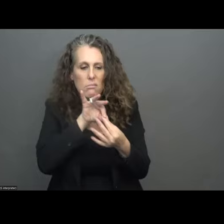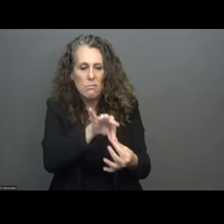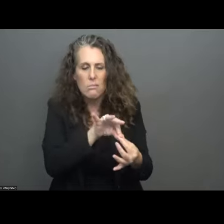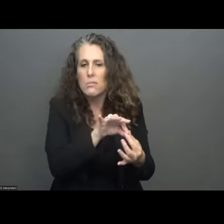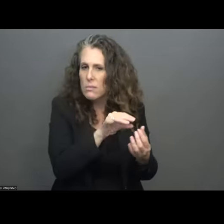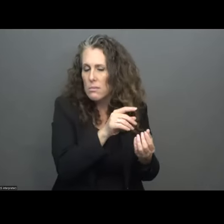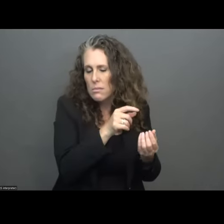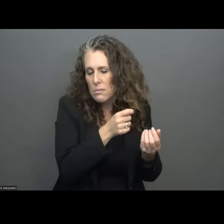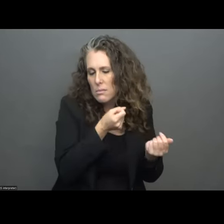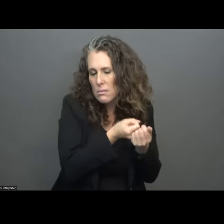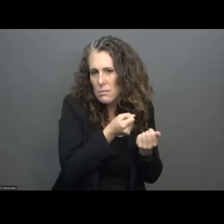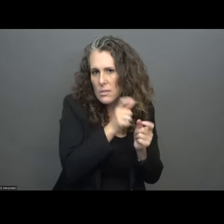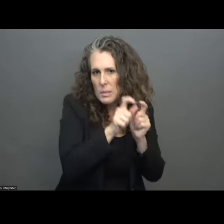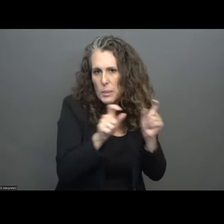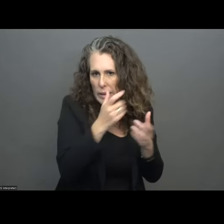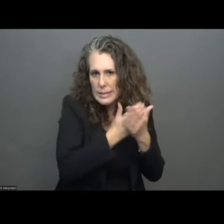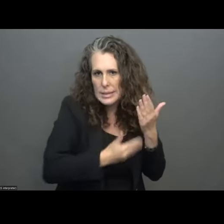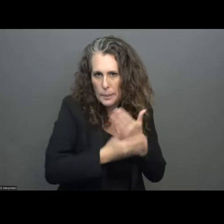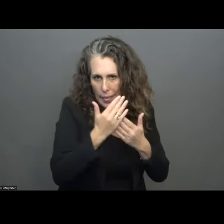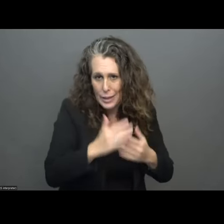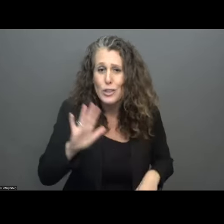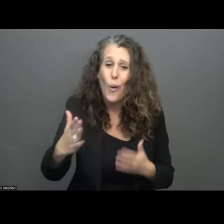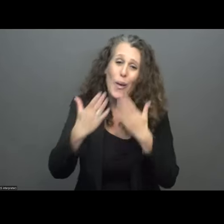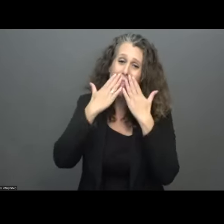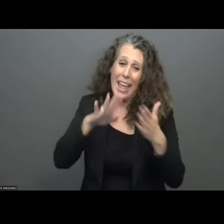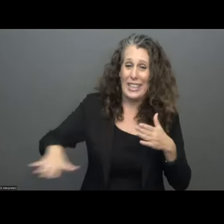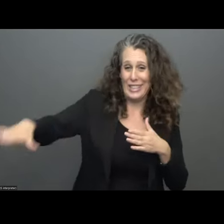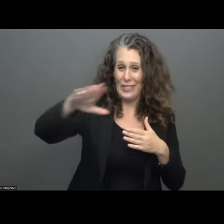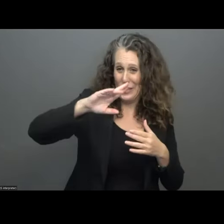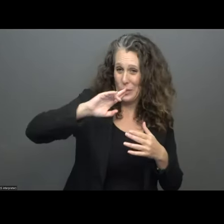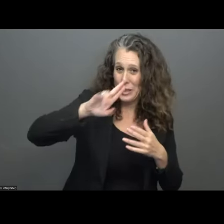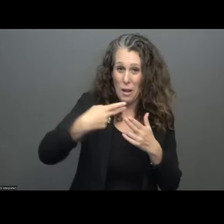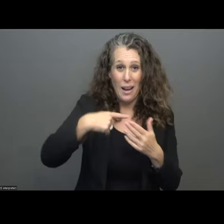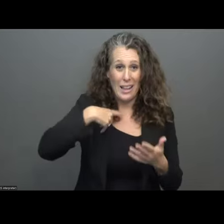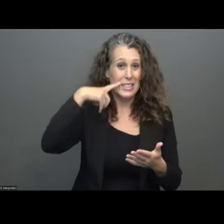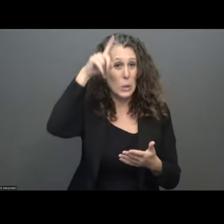this question to this poll do quite a bit. You know that that's really interesting to